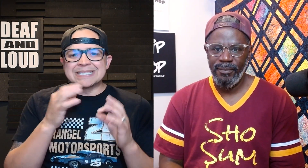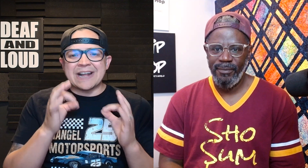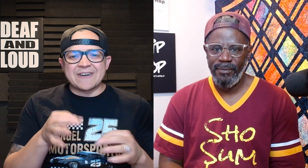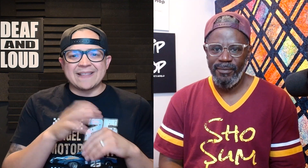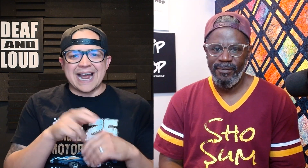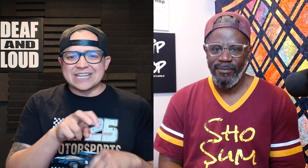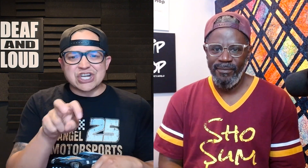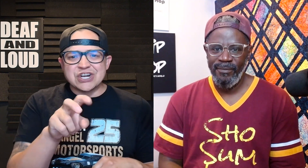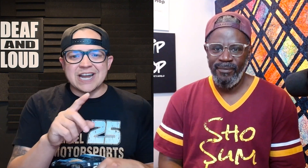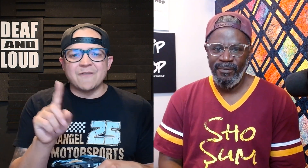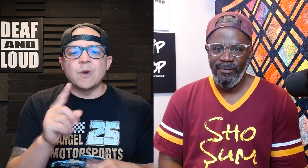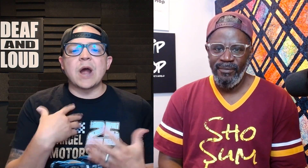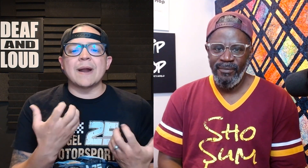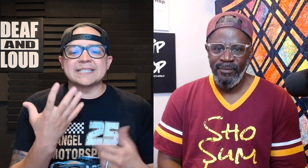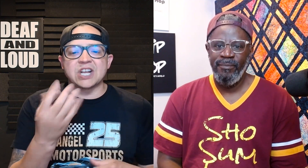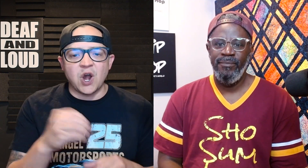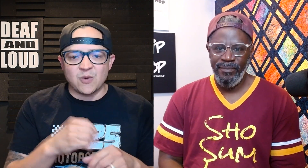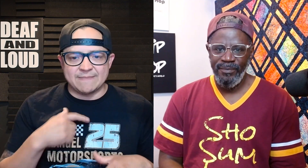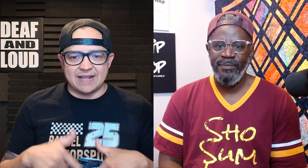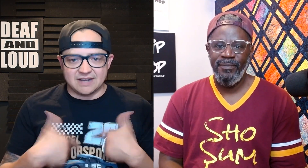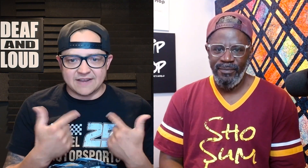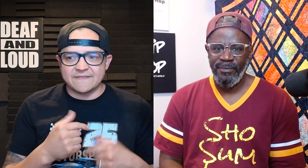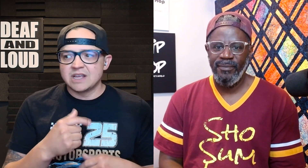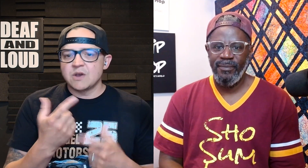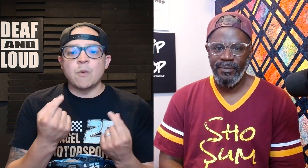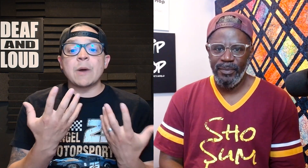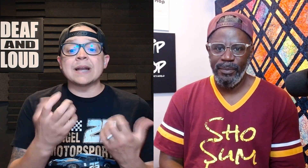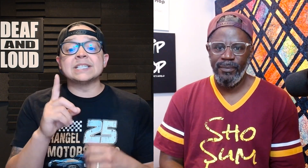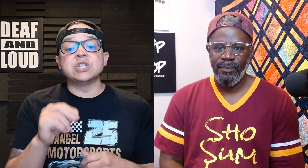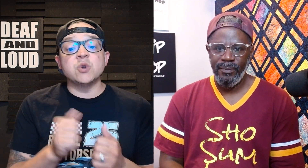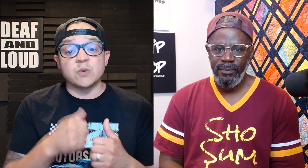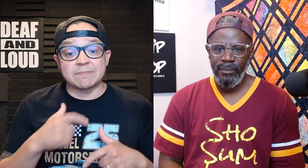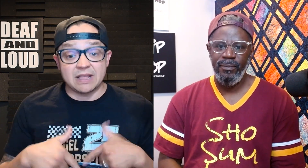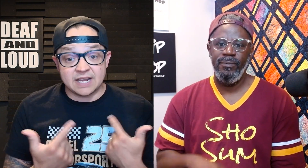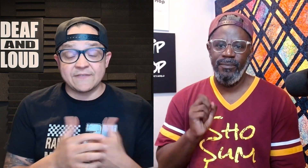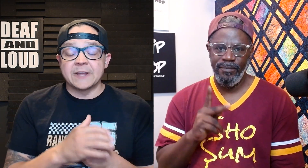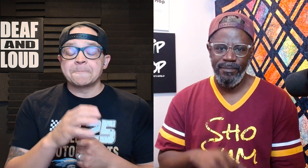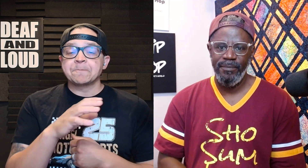definitely on a journey of where I wanted to go in my life, what I wanted to do with my life.